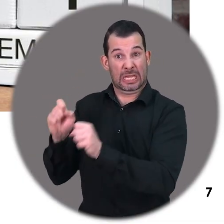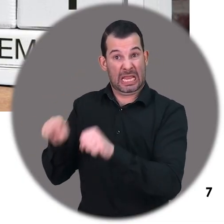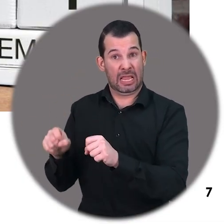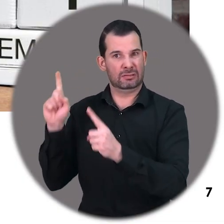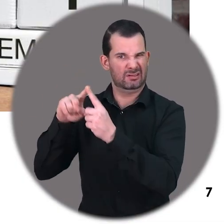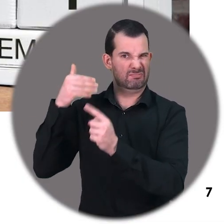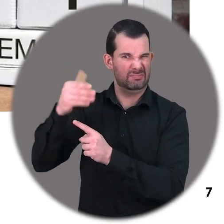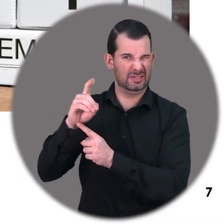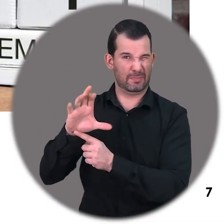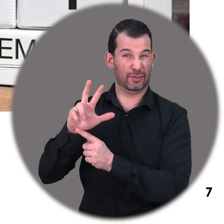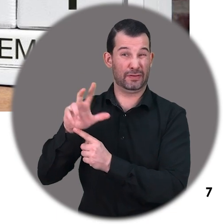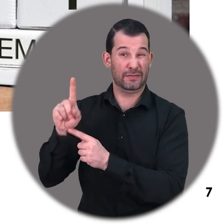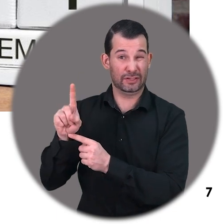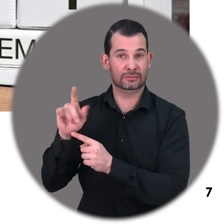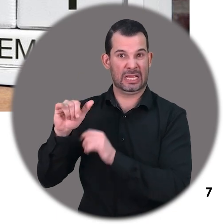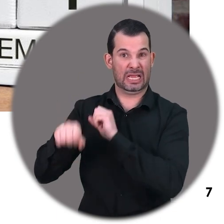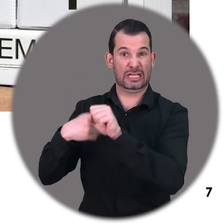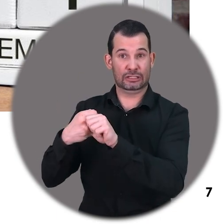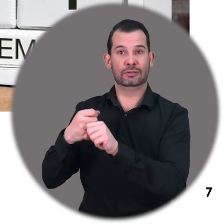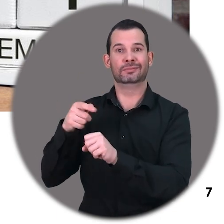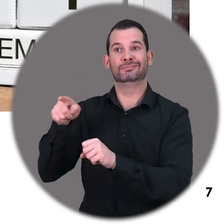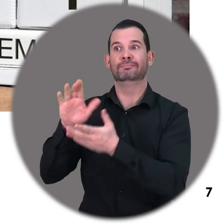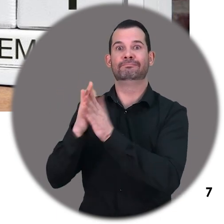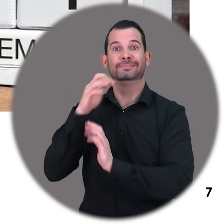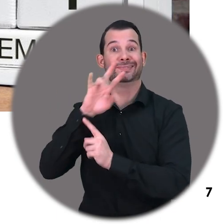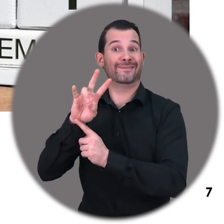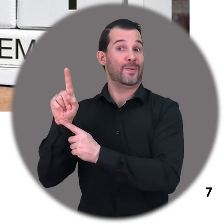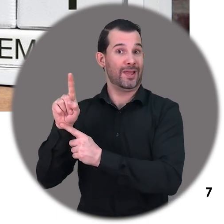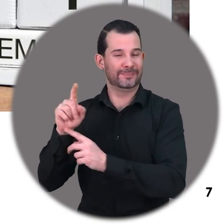until December 31 of the year they turn 71.